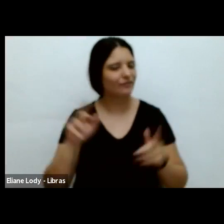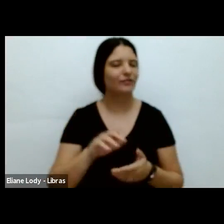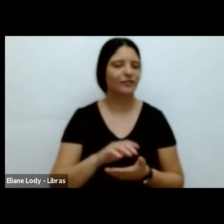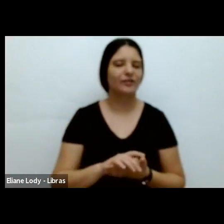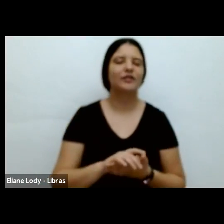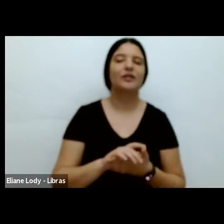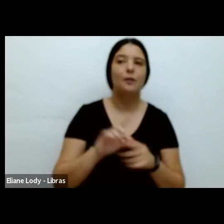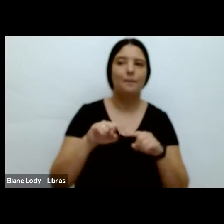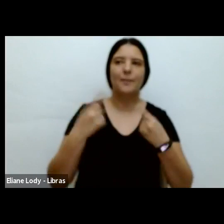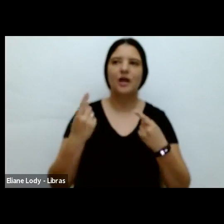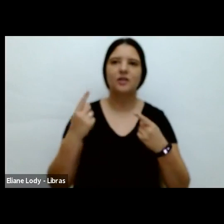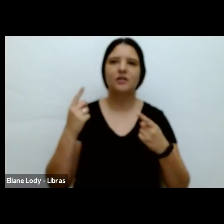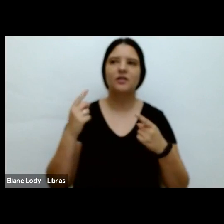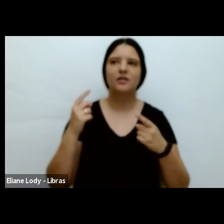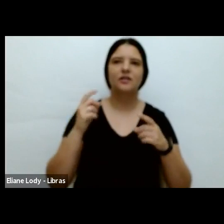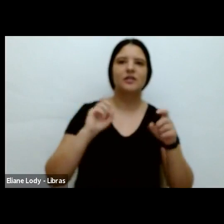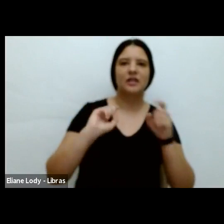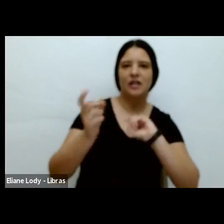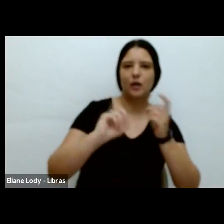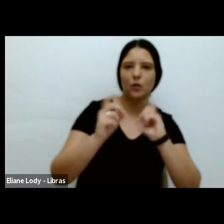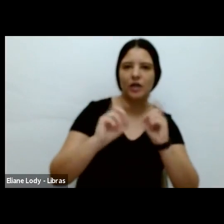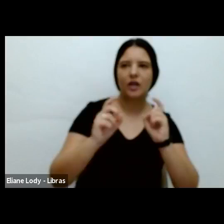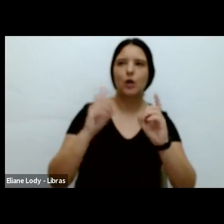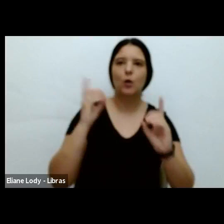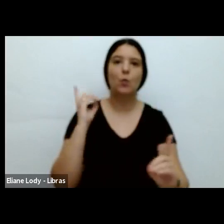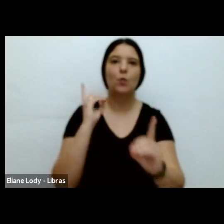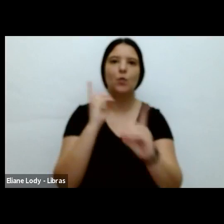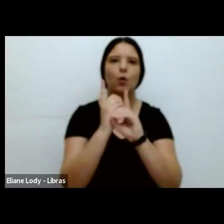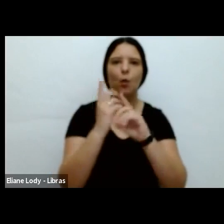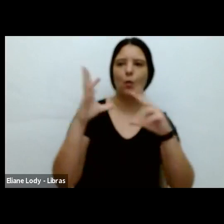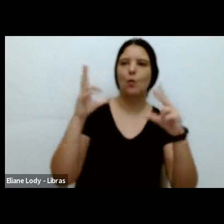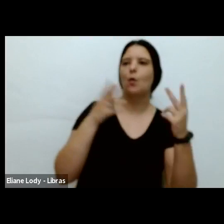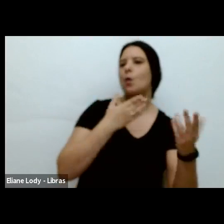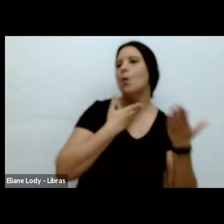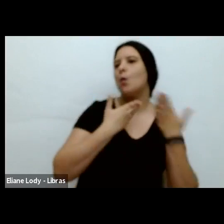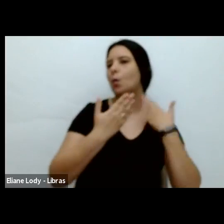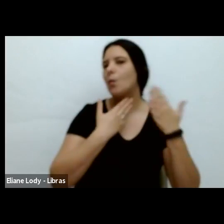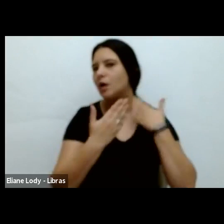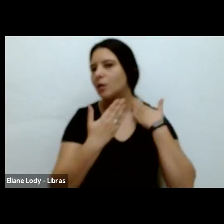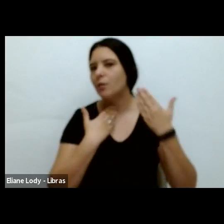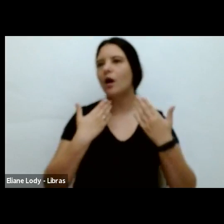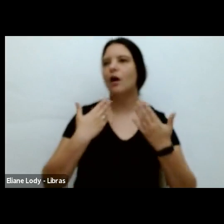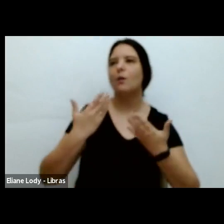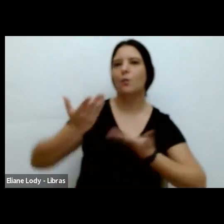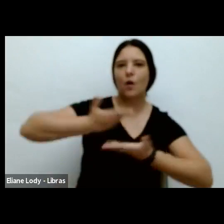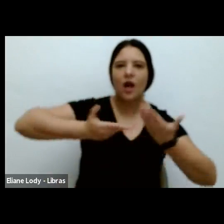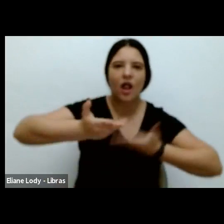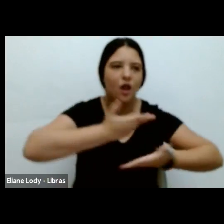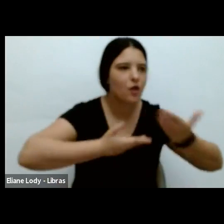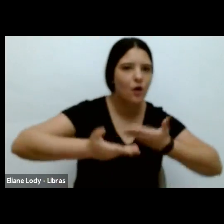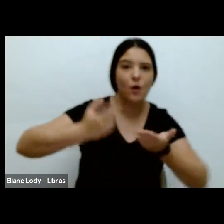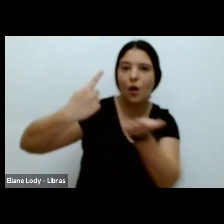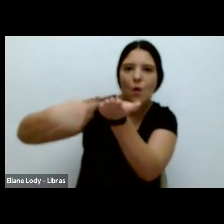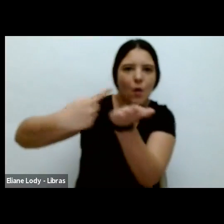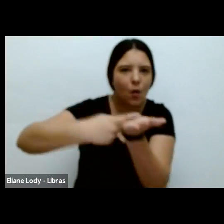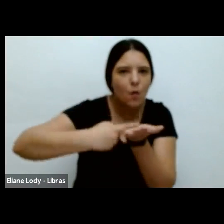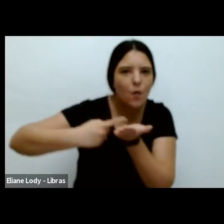Can to the encounters and discuss to the encounters and discussing. ng be combined to be combined to Produce. a novel solution us a novel solution.